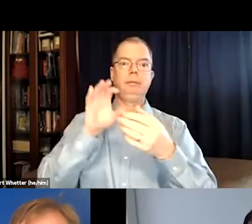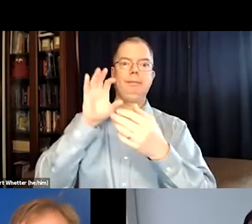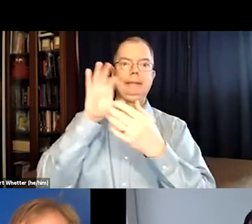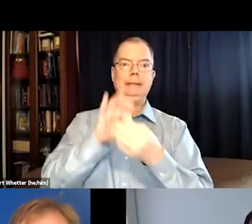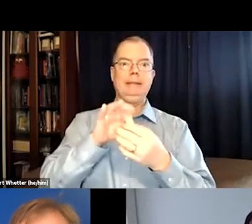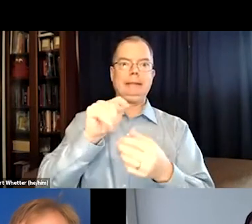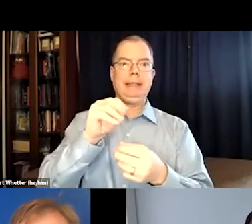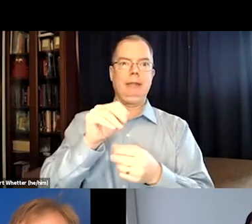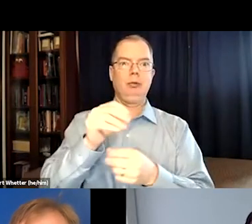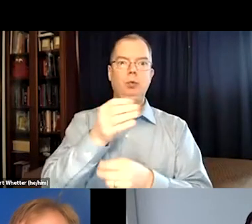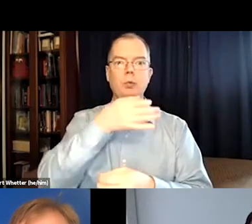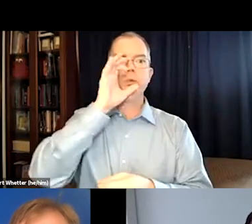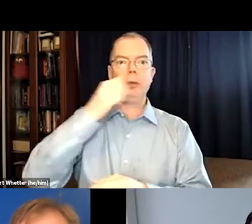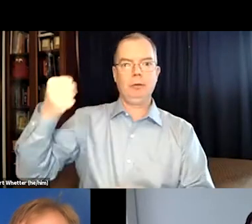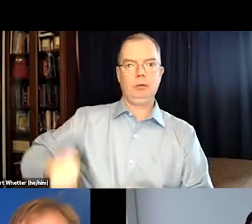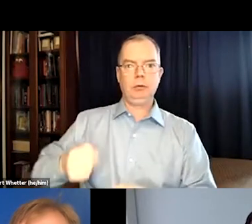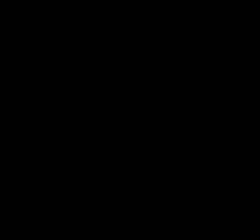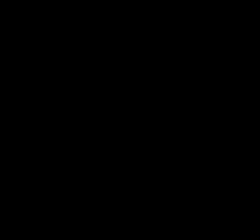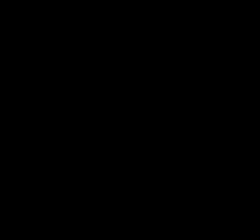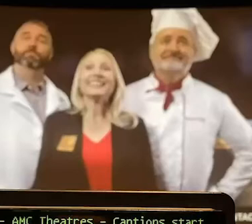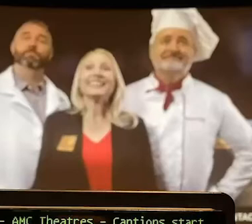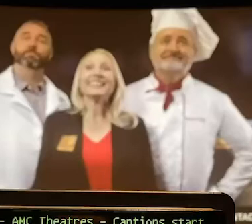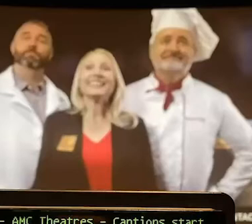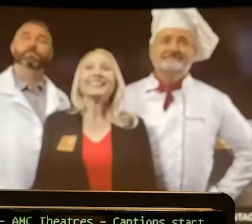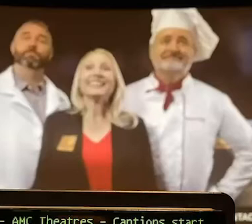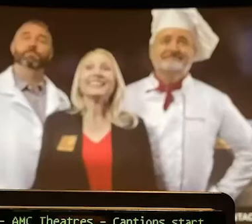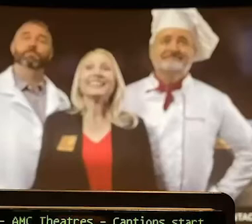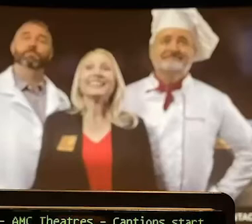And this is a box that is attached to the cup holder.